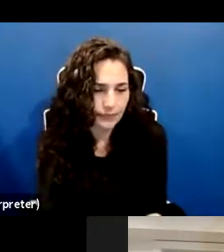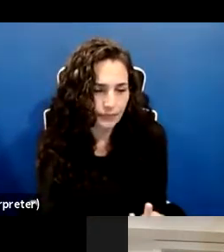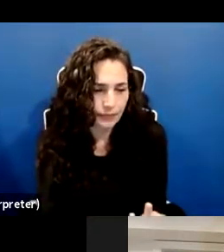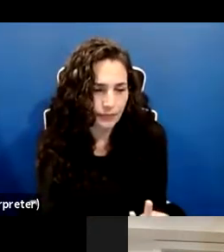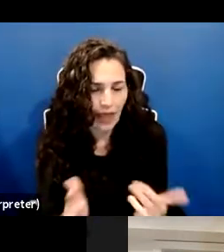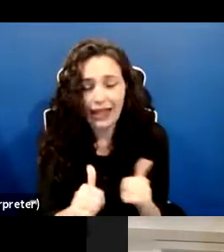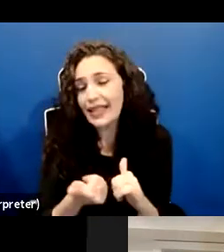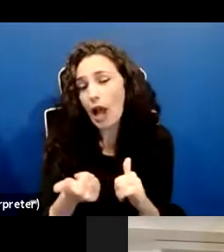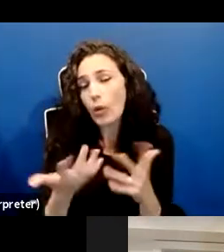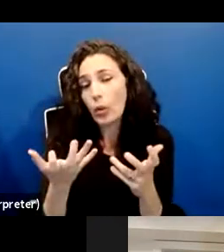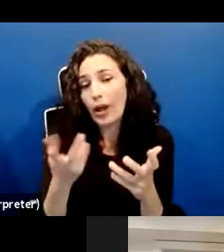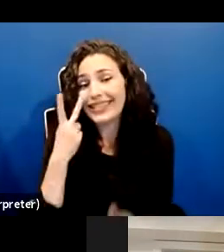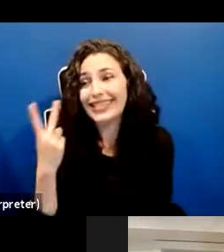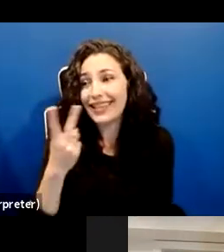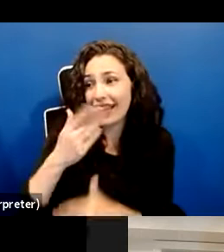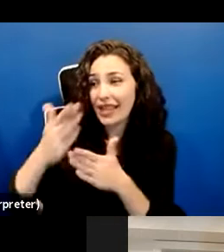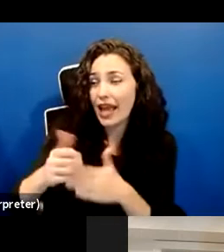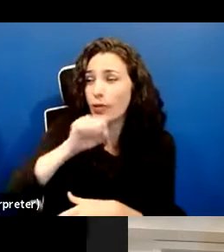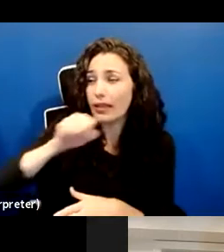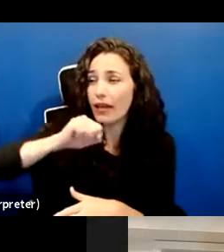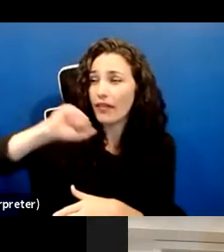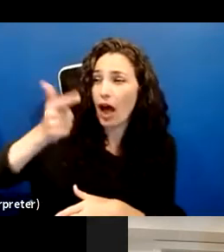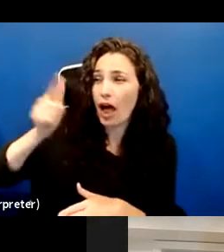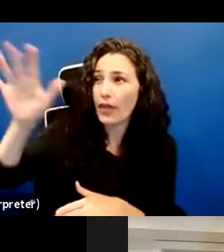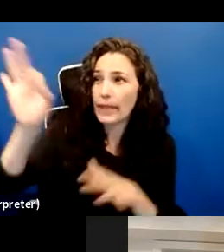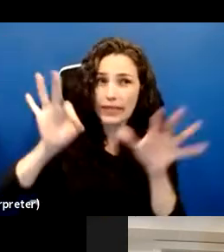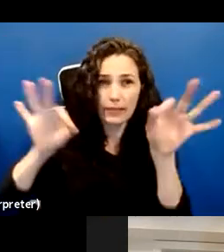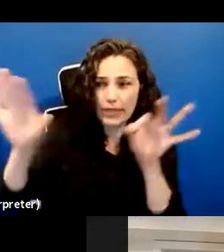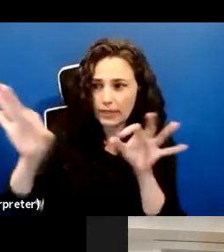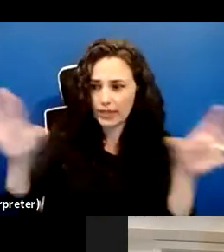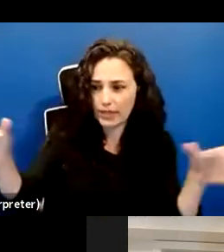You know, when you have all these pieces it's like, you know, it's scripted.